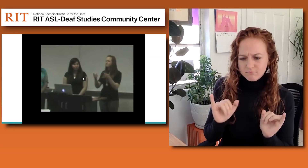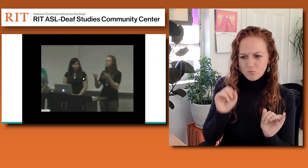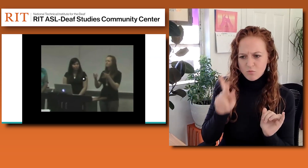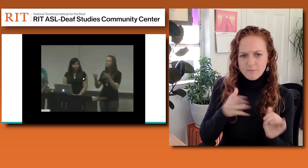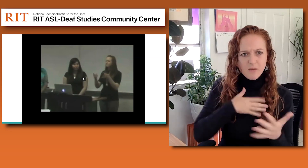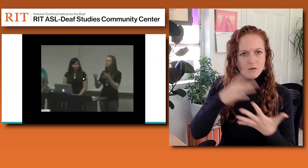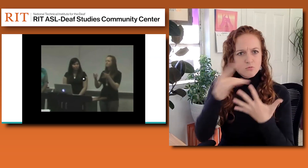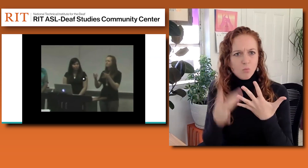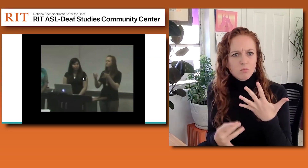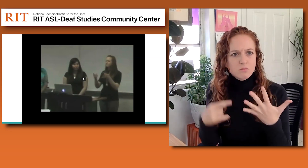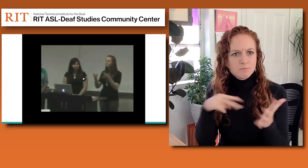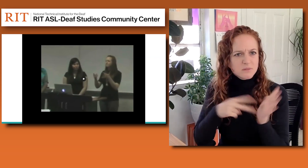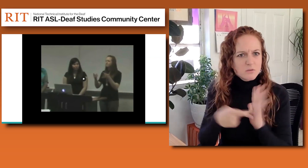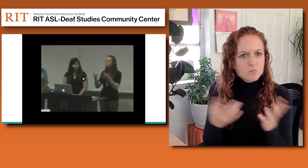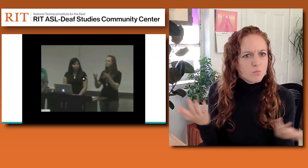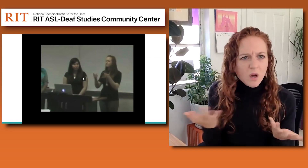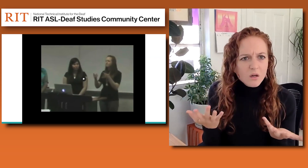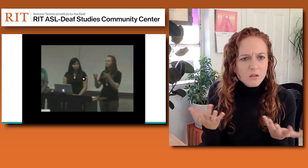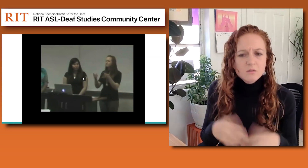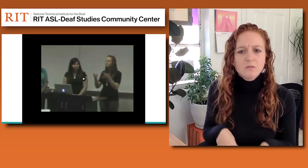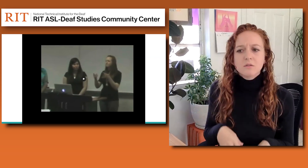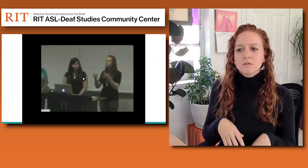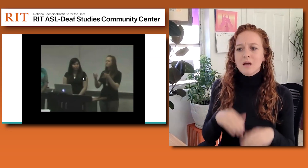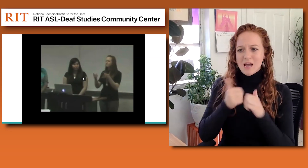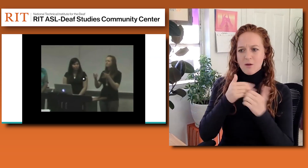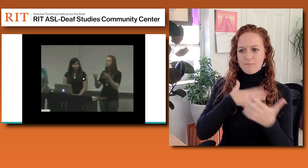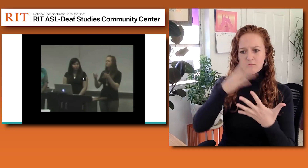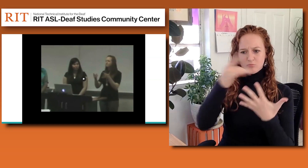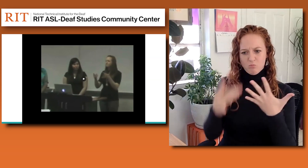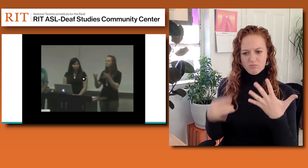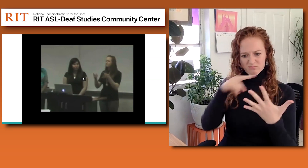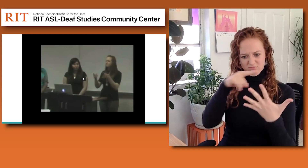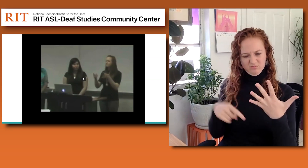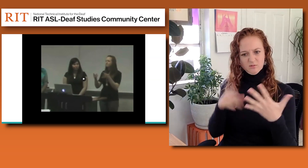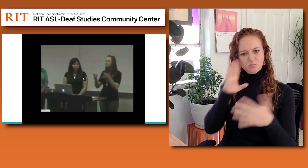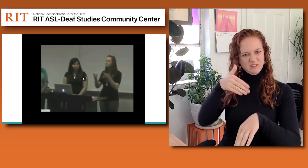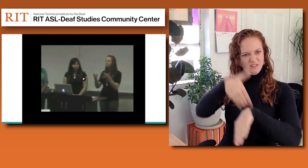to really analyze, ok, what are my choices, and what does this mean for me,